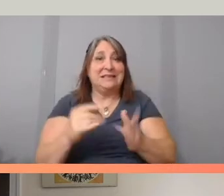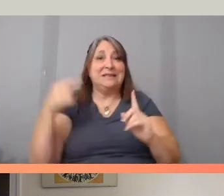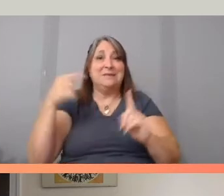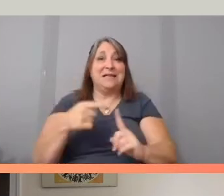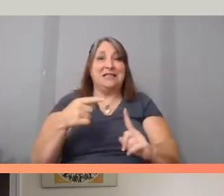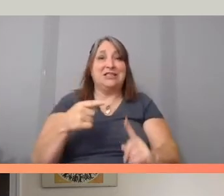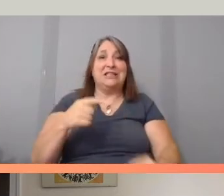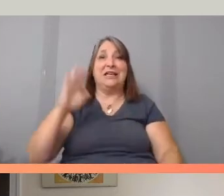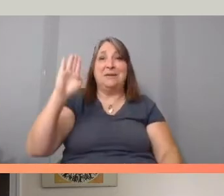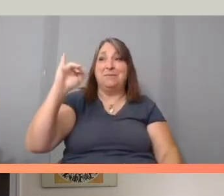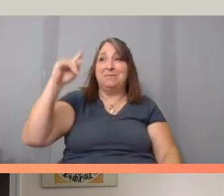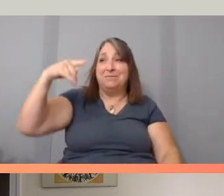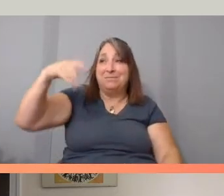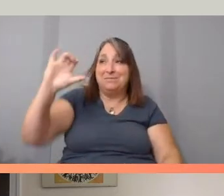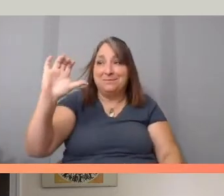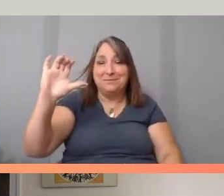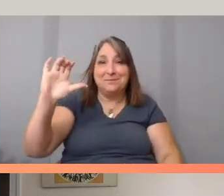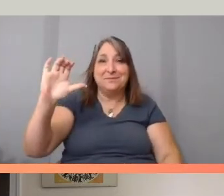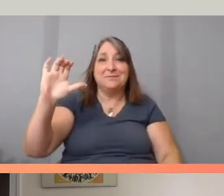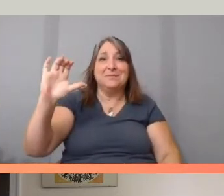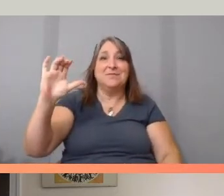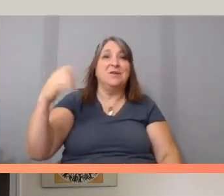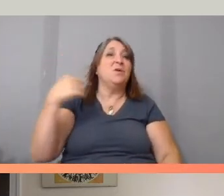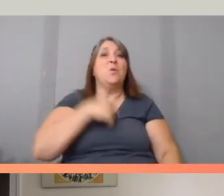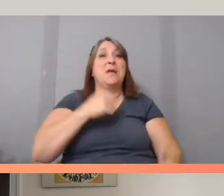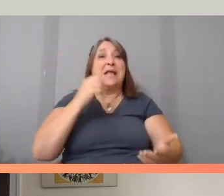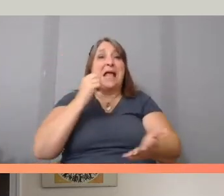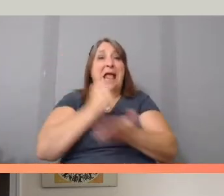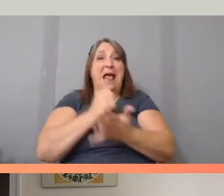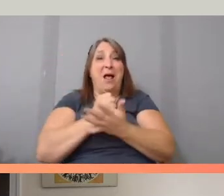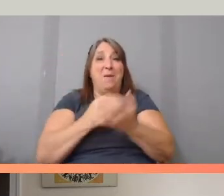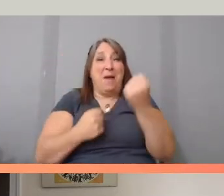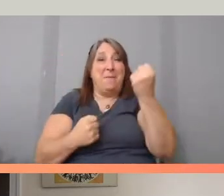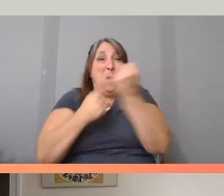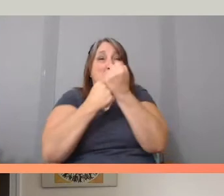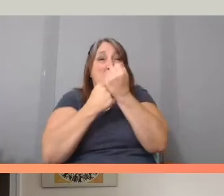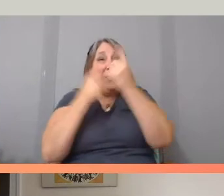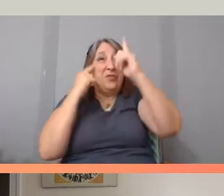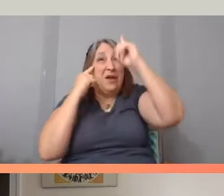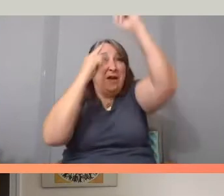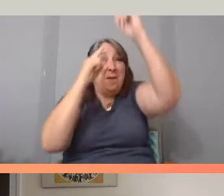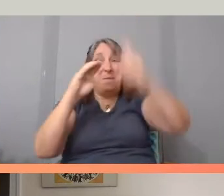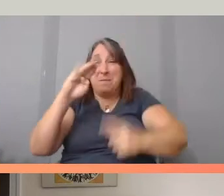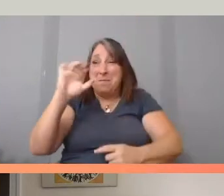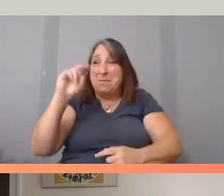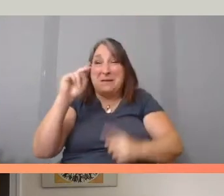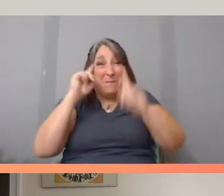of color, like we help uphold the mission. We are like living the mission of public media.